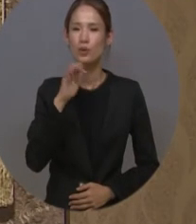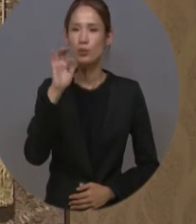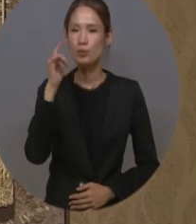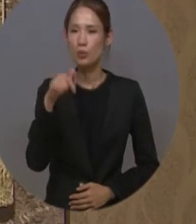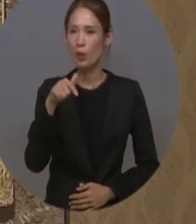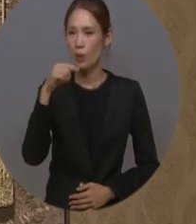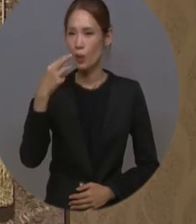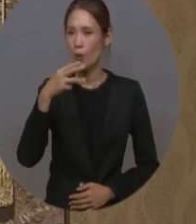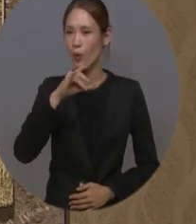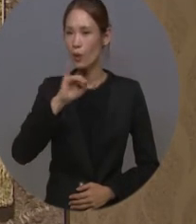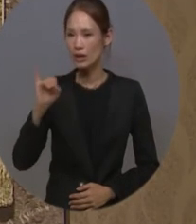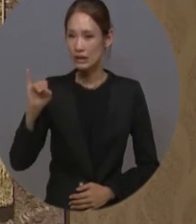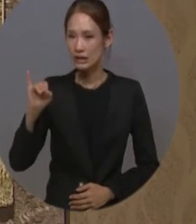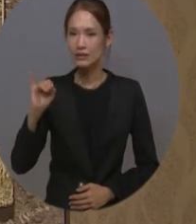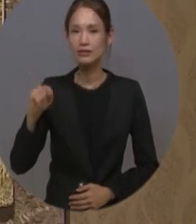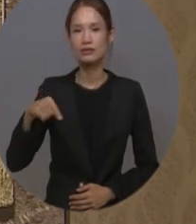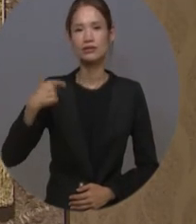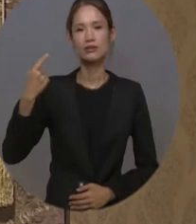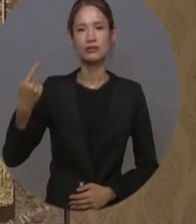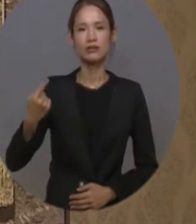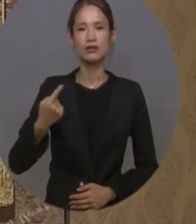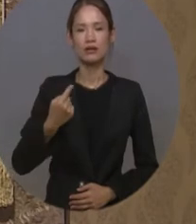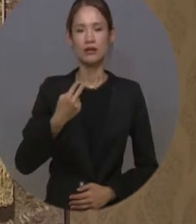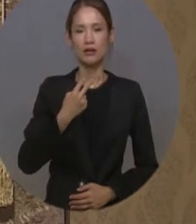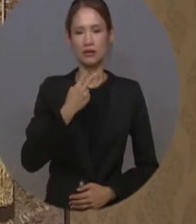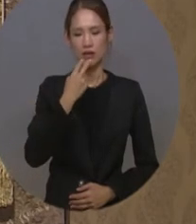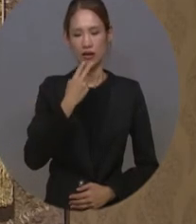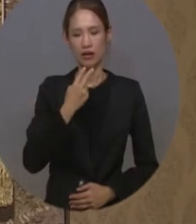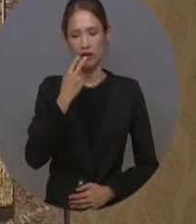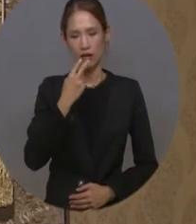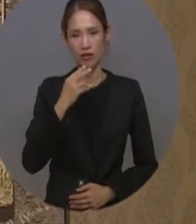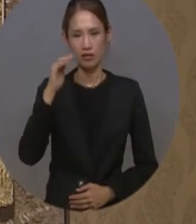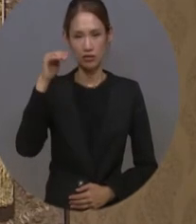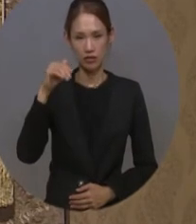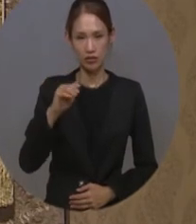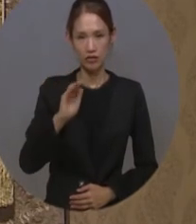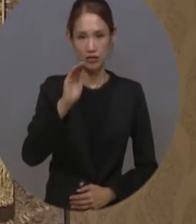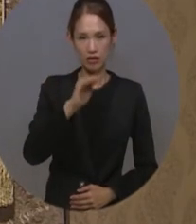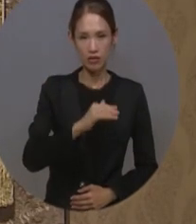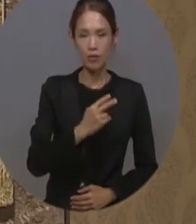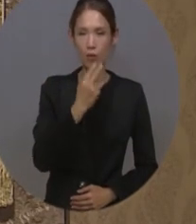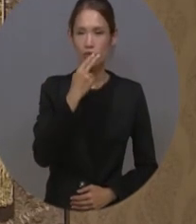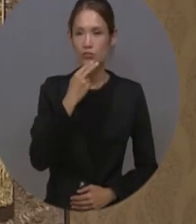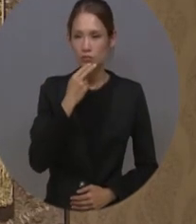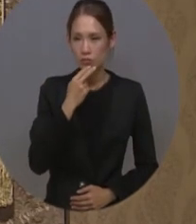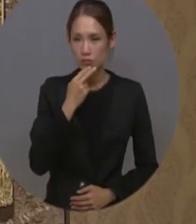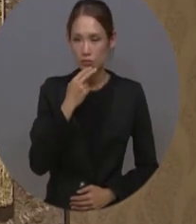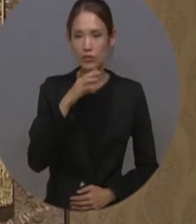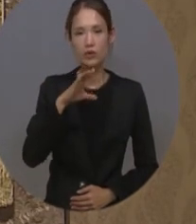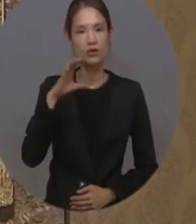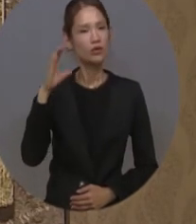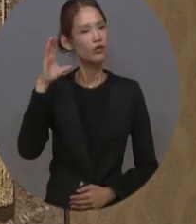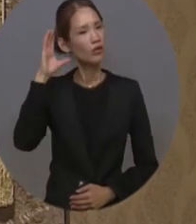Next, if you listen to the breathing sounds of low breathing and apnea I can tell what kind of situation this is